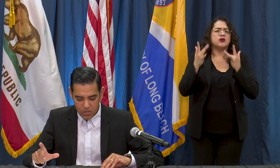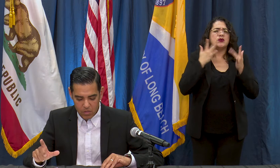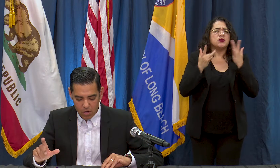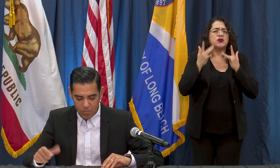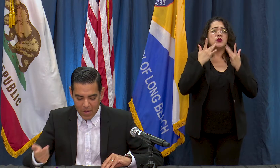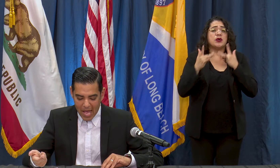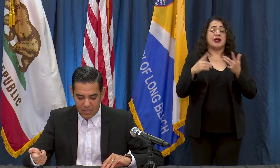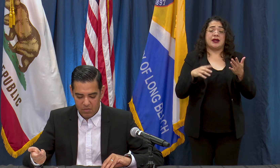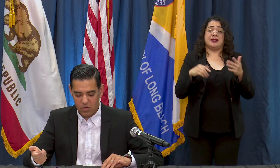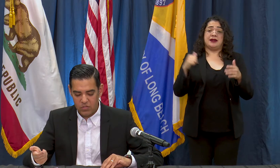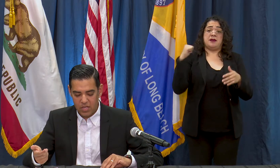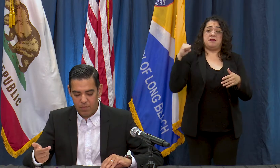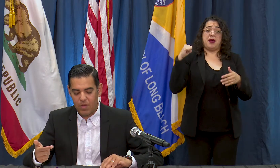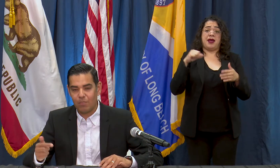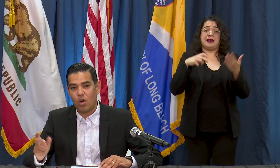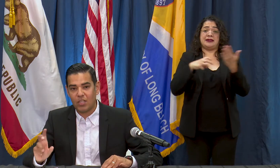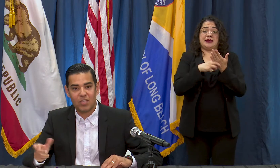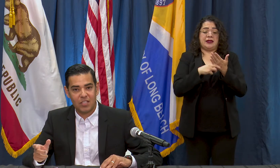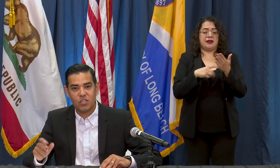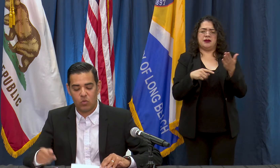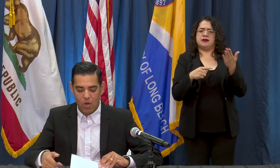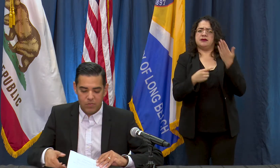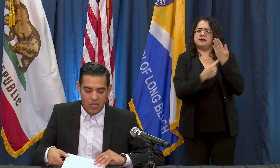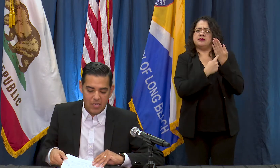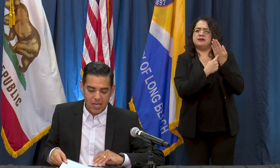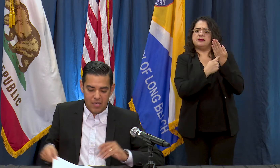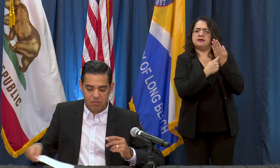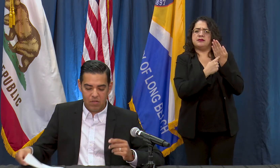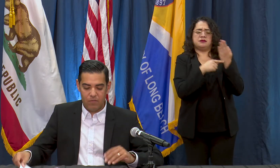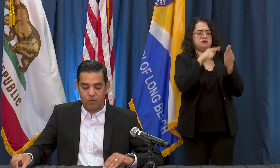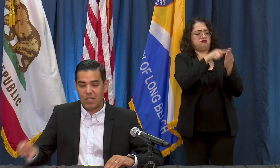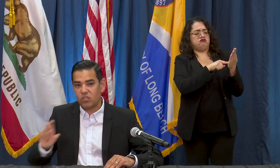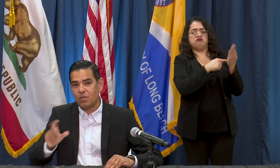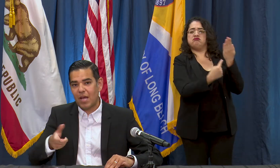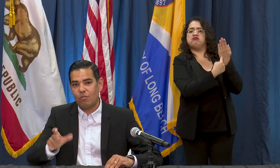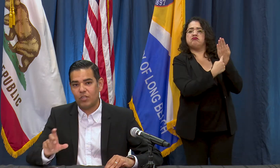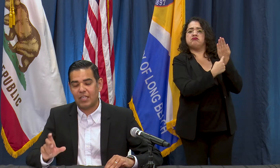on the back there is a parking citation website and information of how you can